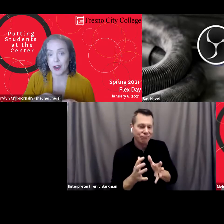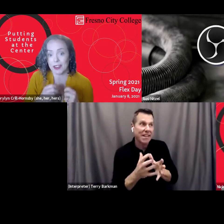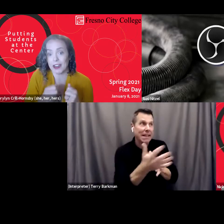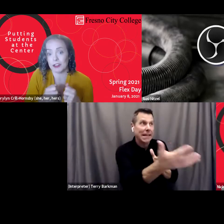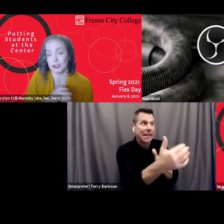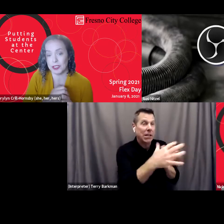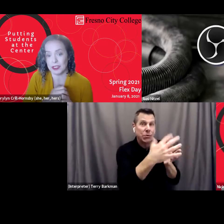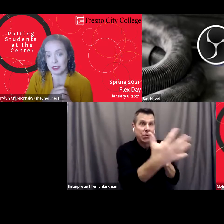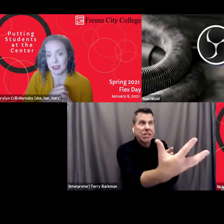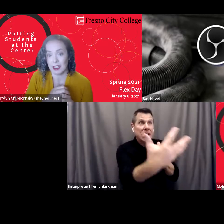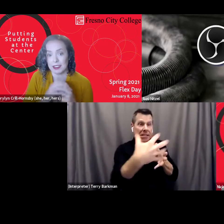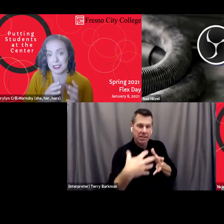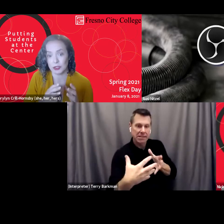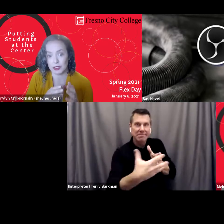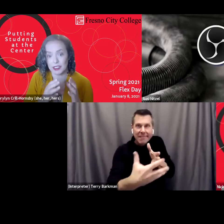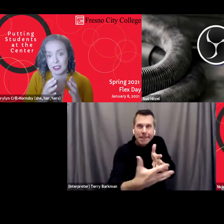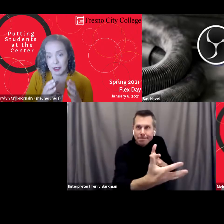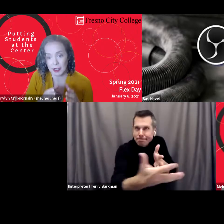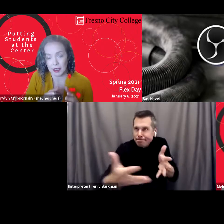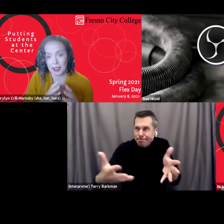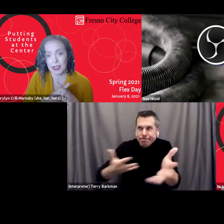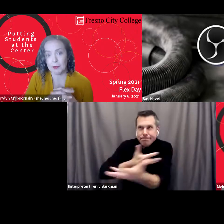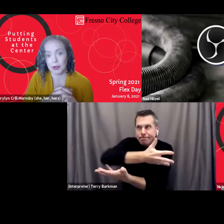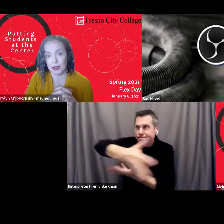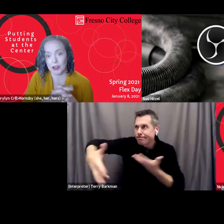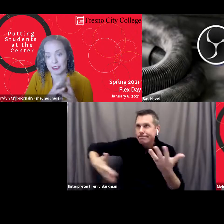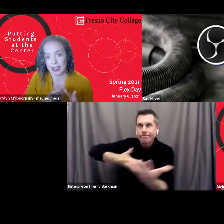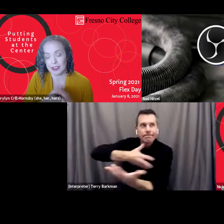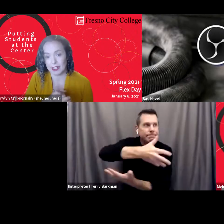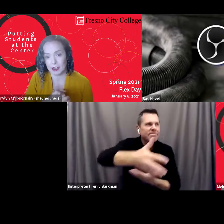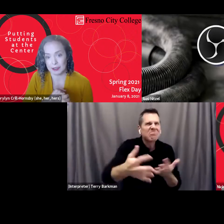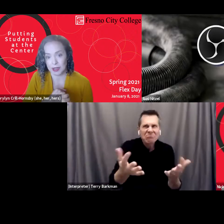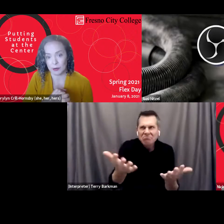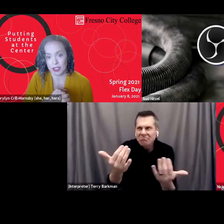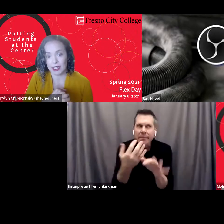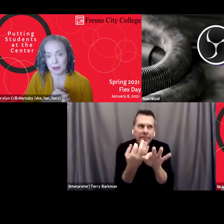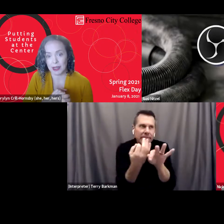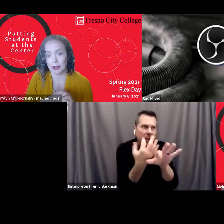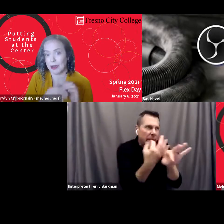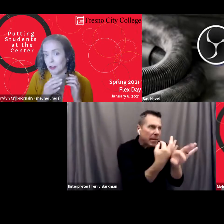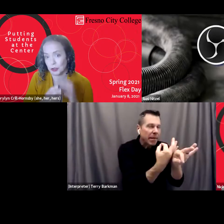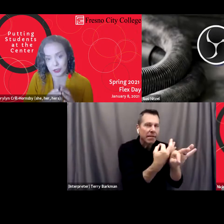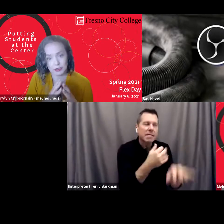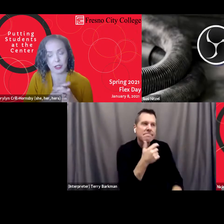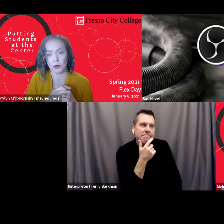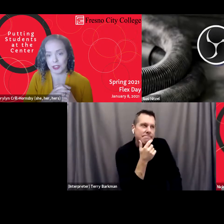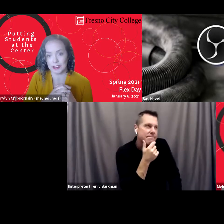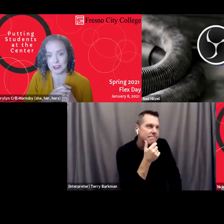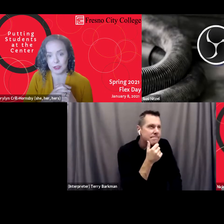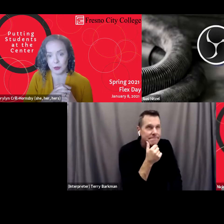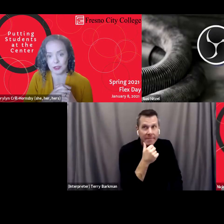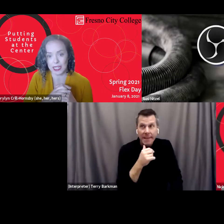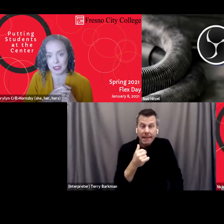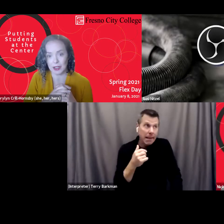where they are doing, essentially, input on exactly the areas Michael was talking about, about careers oriented towards that